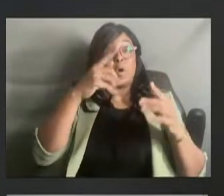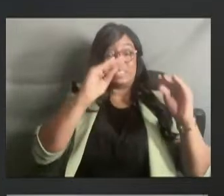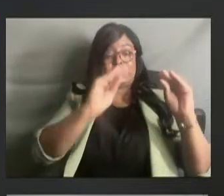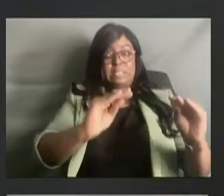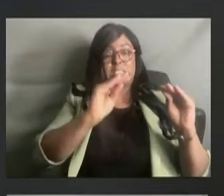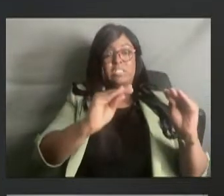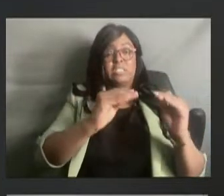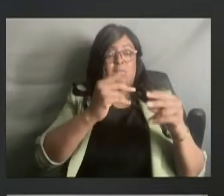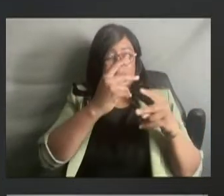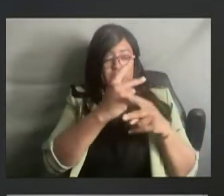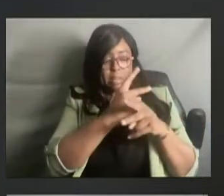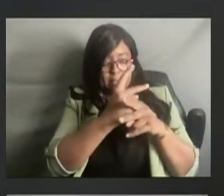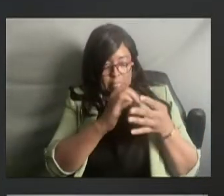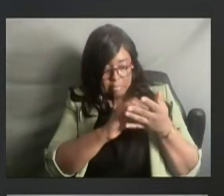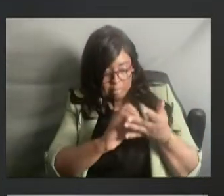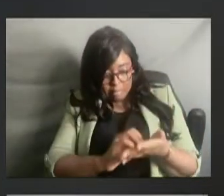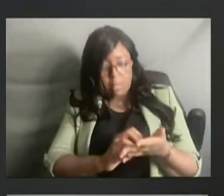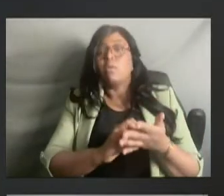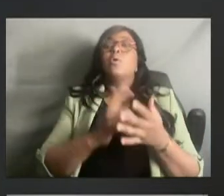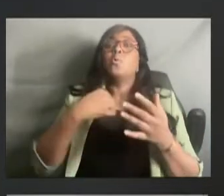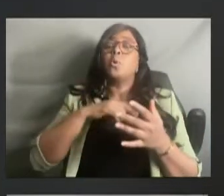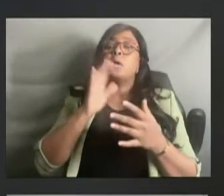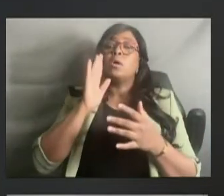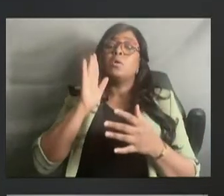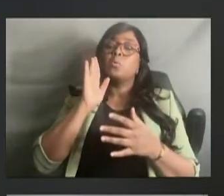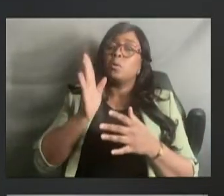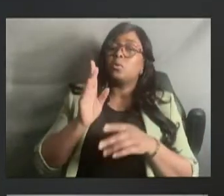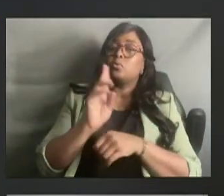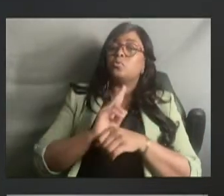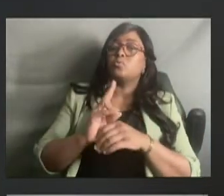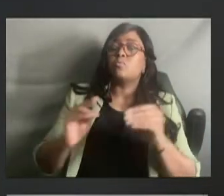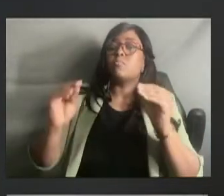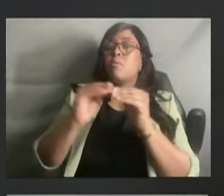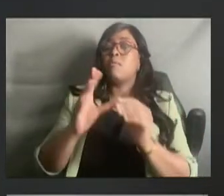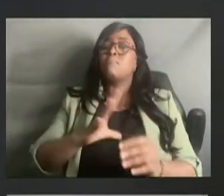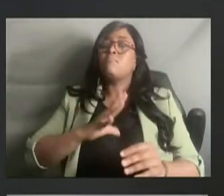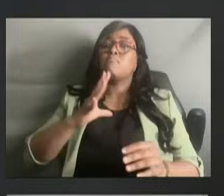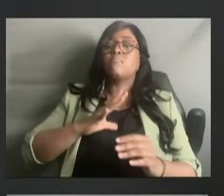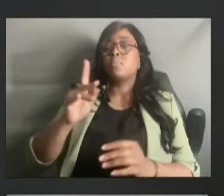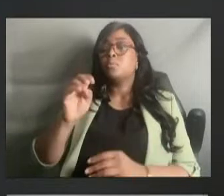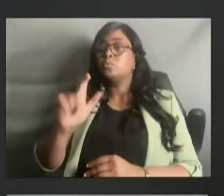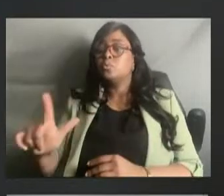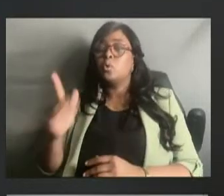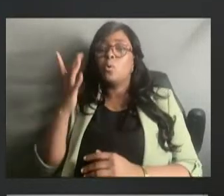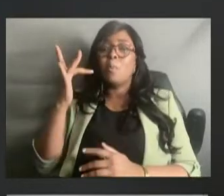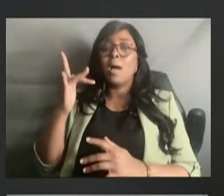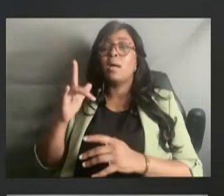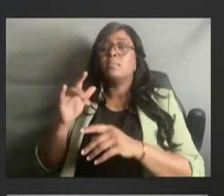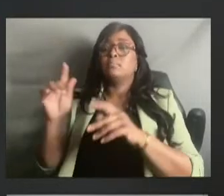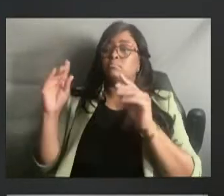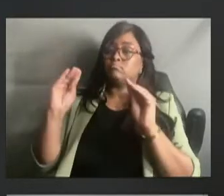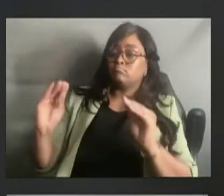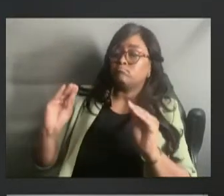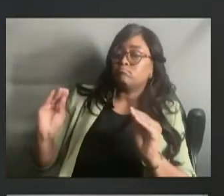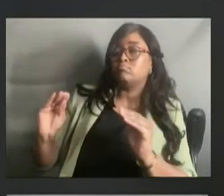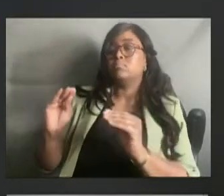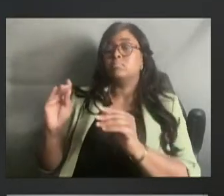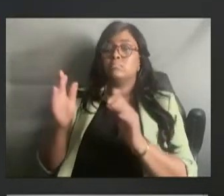standards to teach calculation, we would use much more sophisticated tools so that we